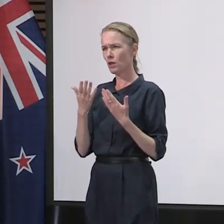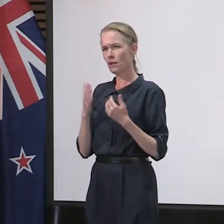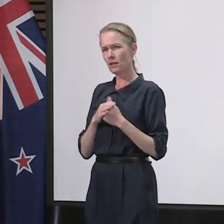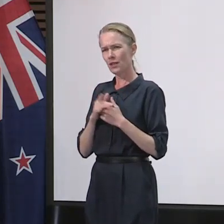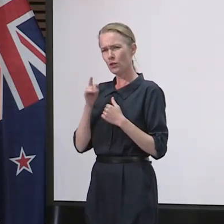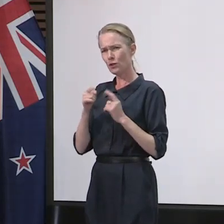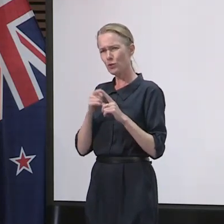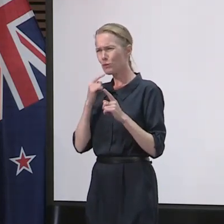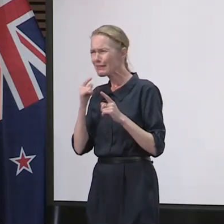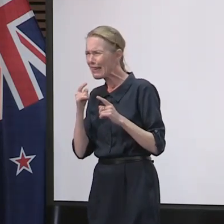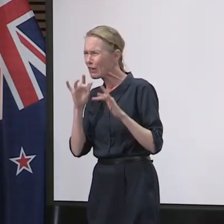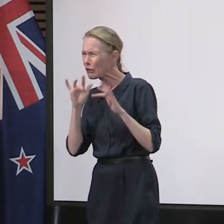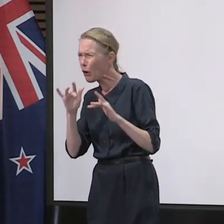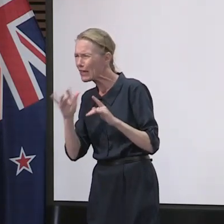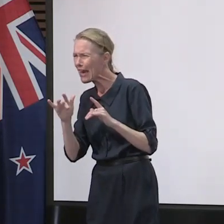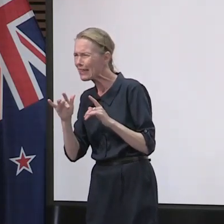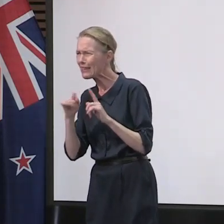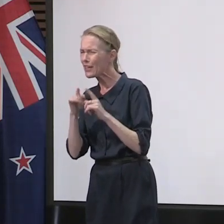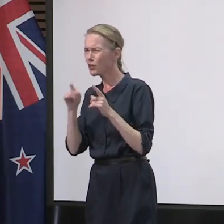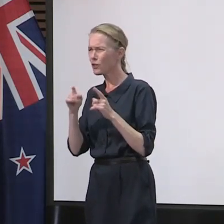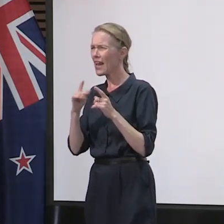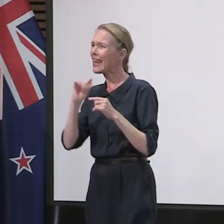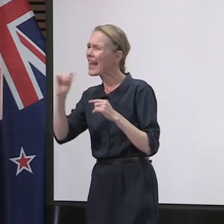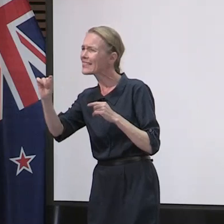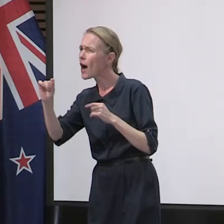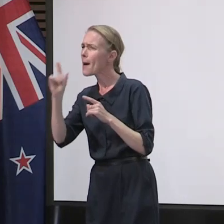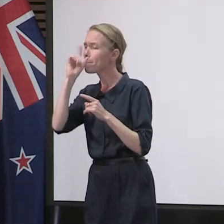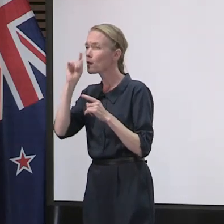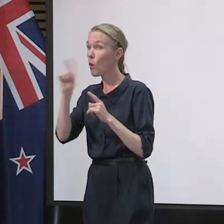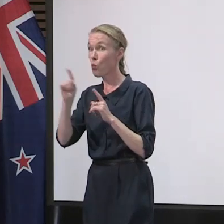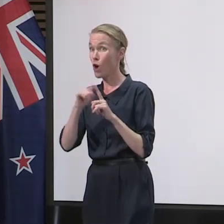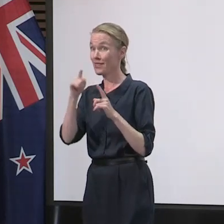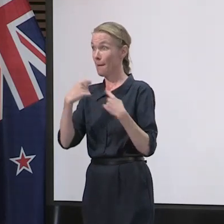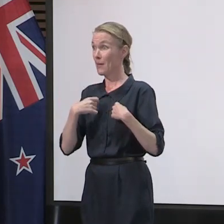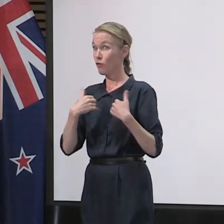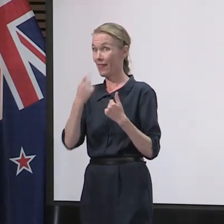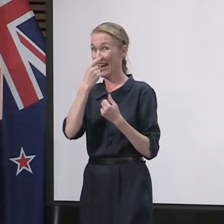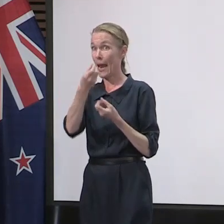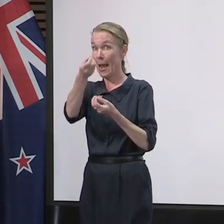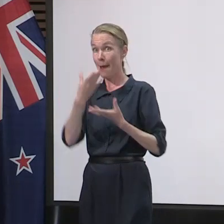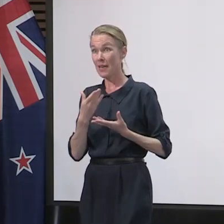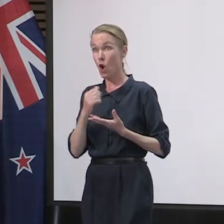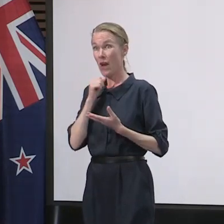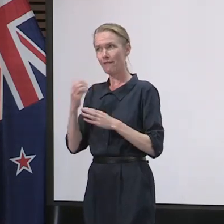To alert people if they have been near a COVID case, can you explain the